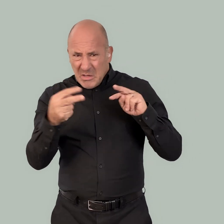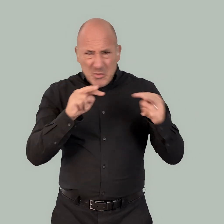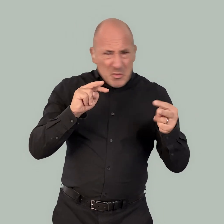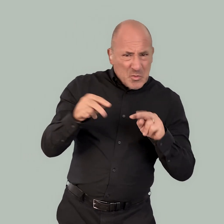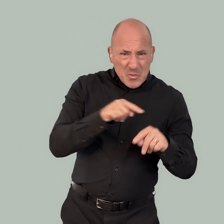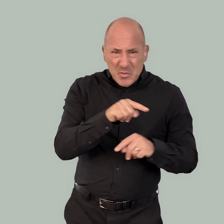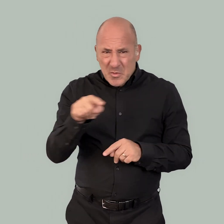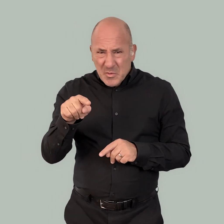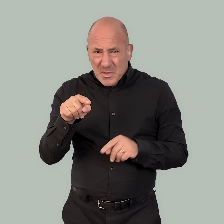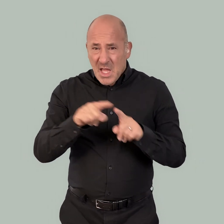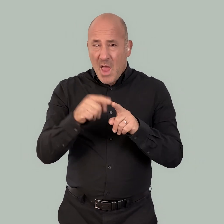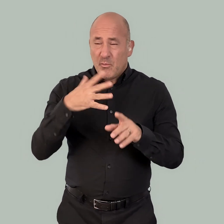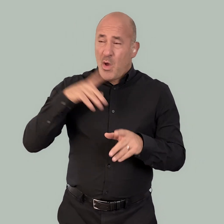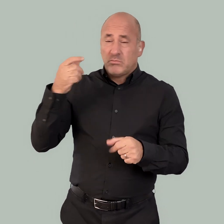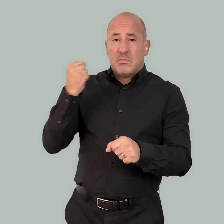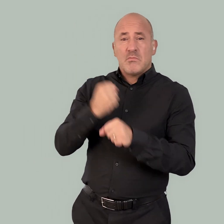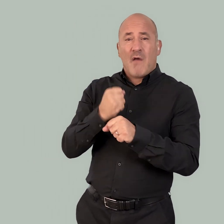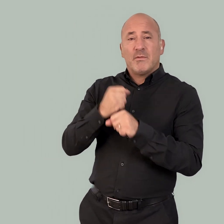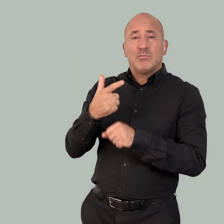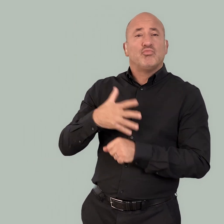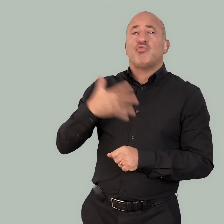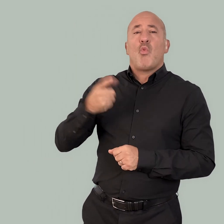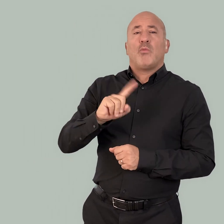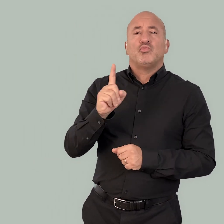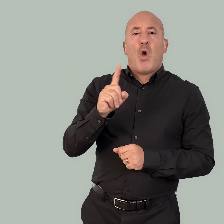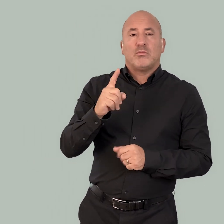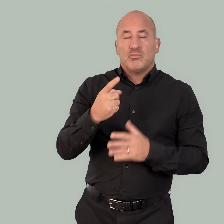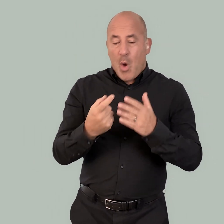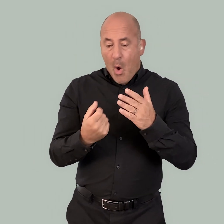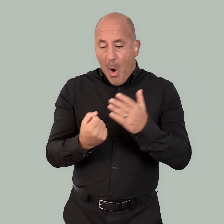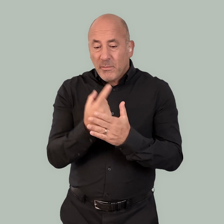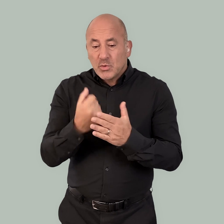we also want to ensure that Government is not missing